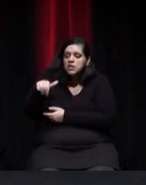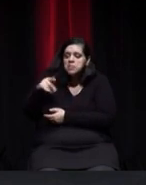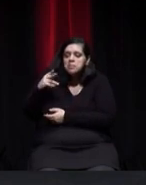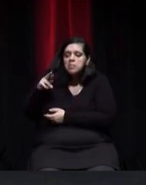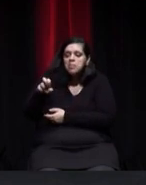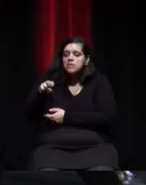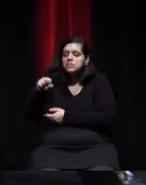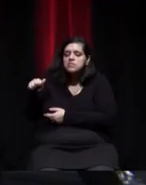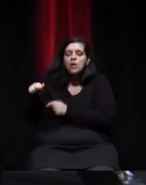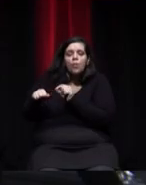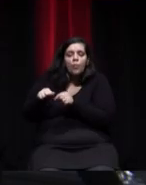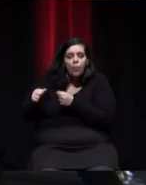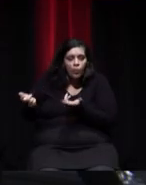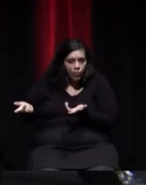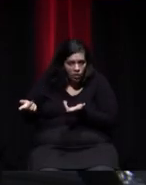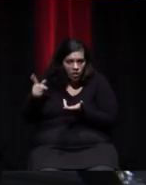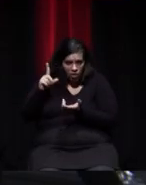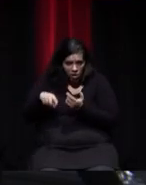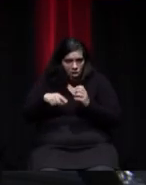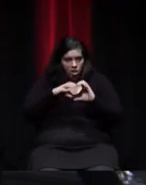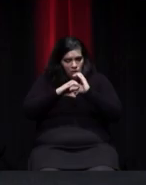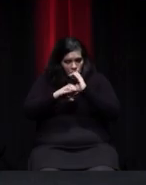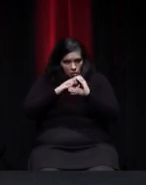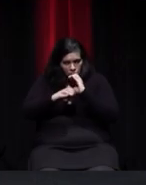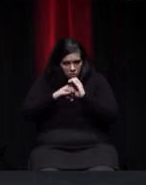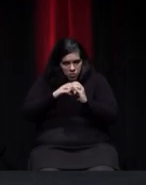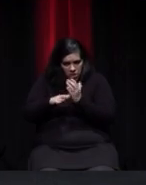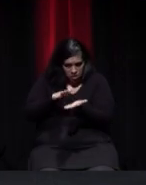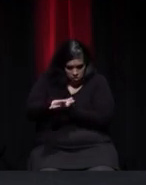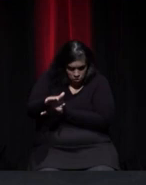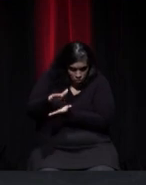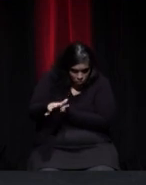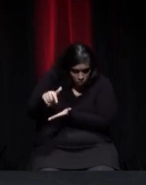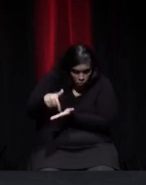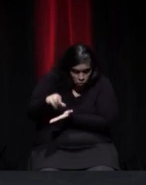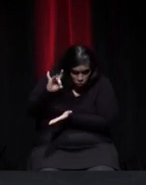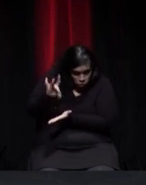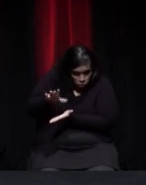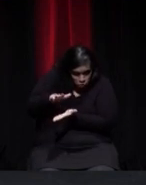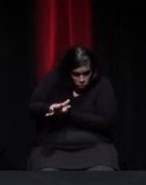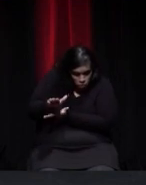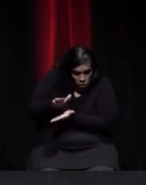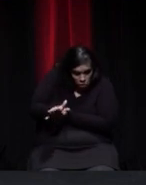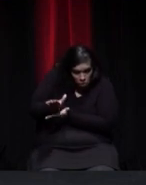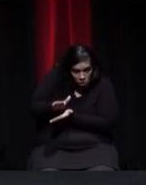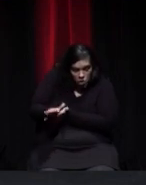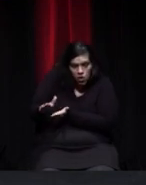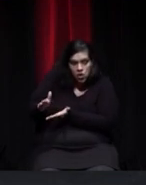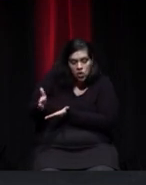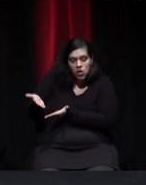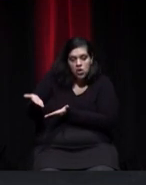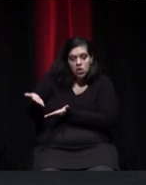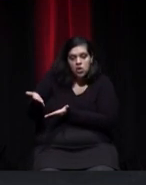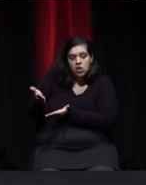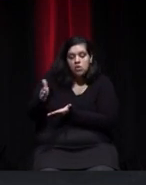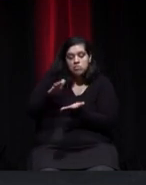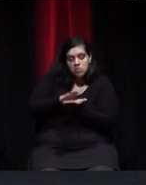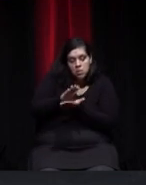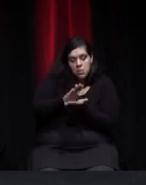What is it? Are they the printed means of communication? Are they the printed materials plus radio and TV?